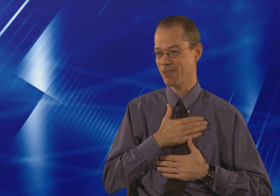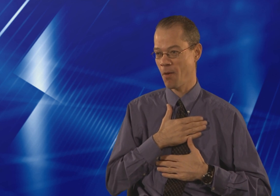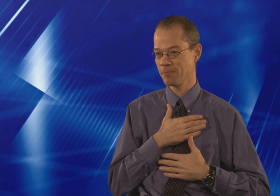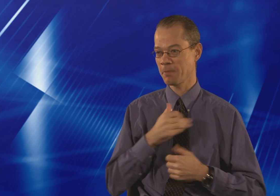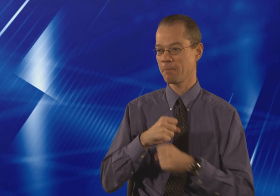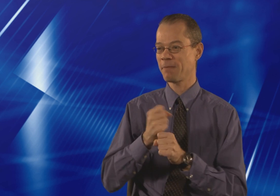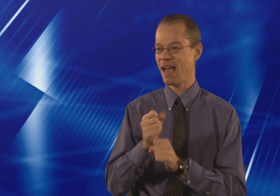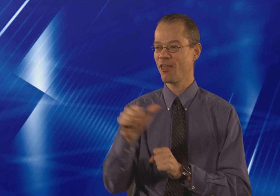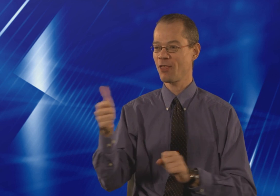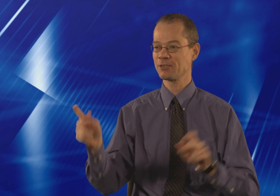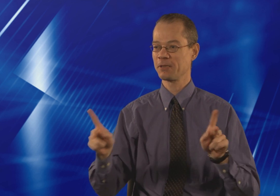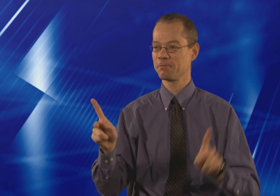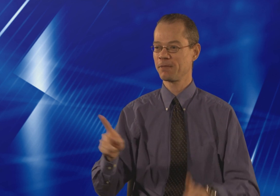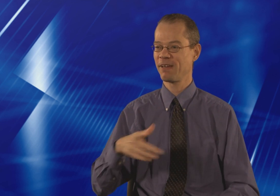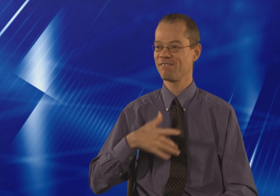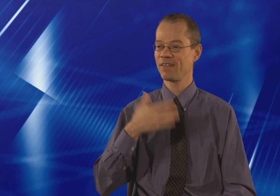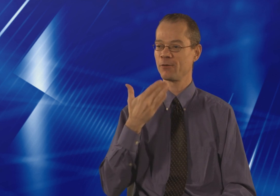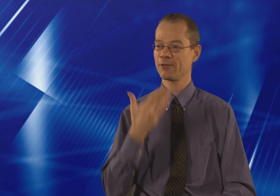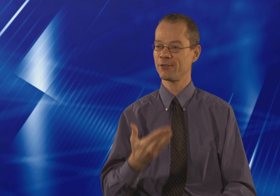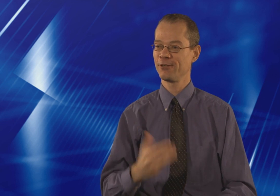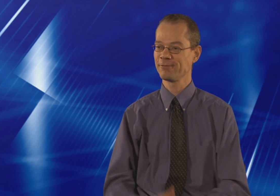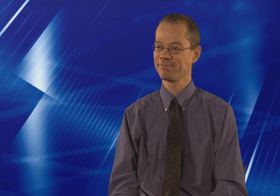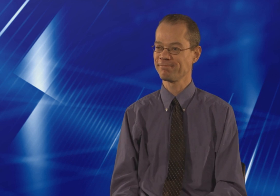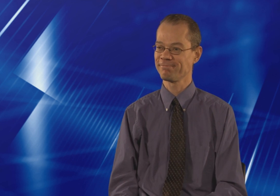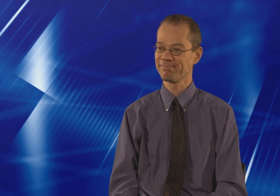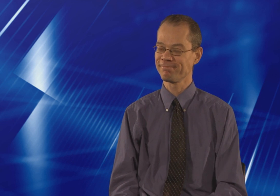So I enjoy making other people feel good.